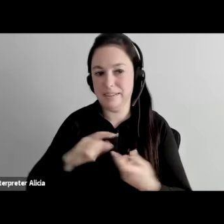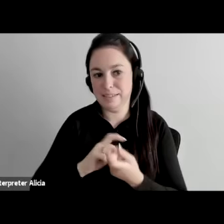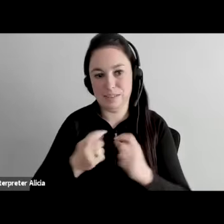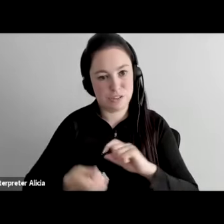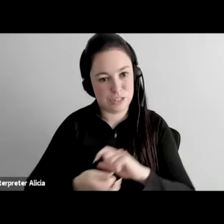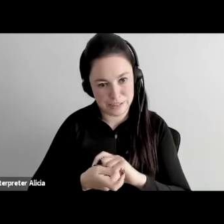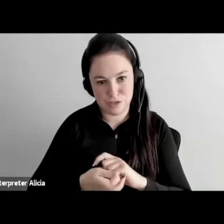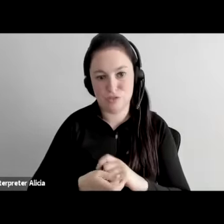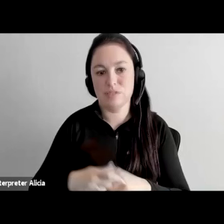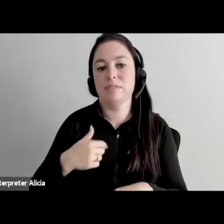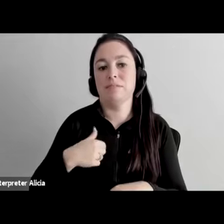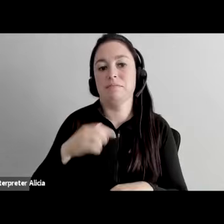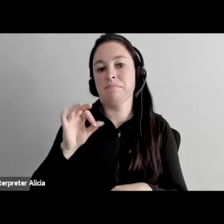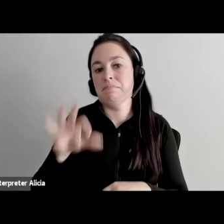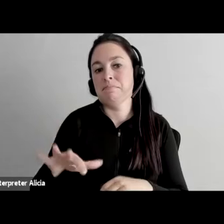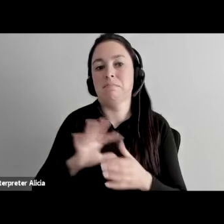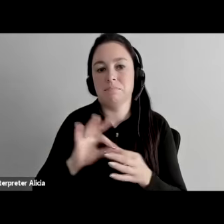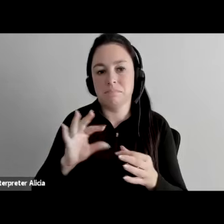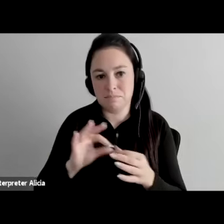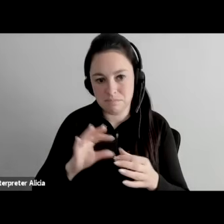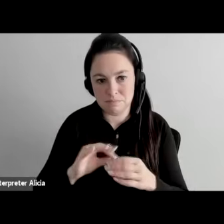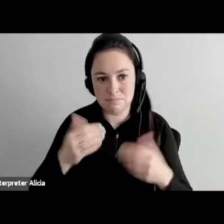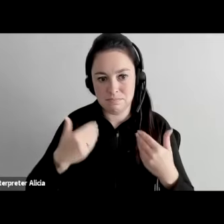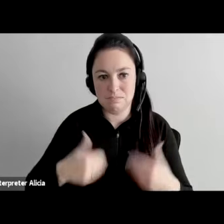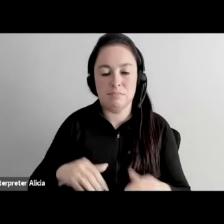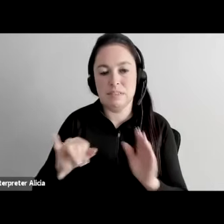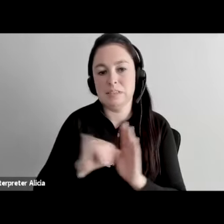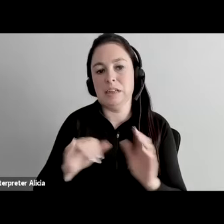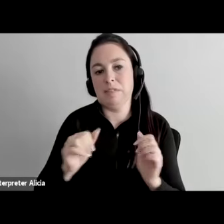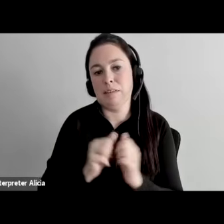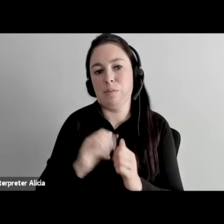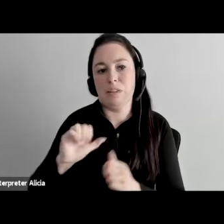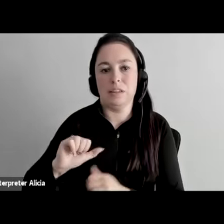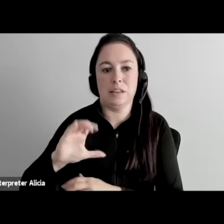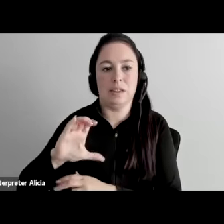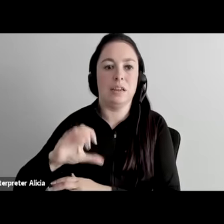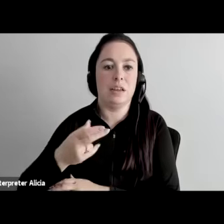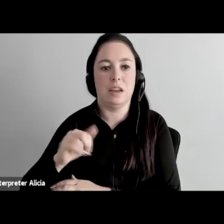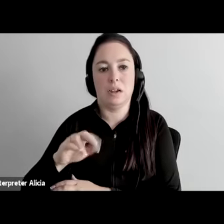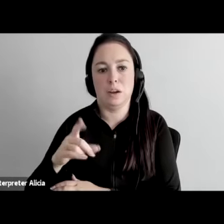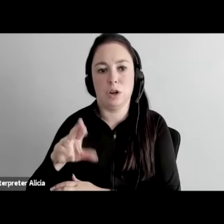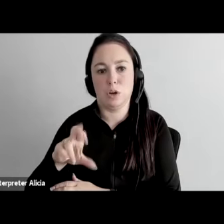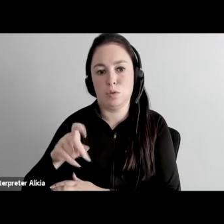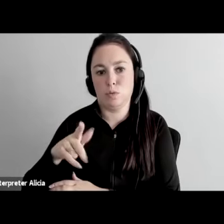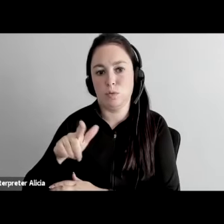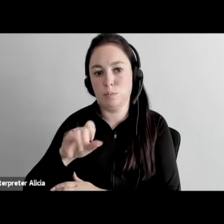mentioned before, I have achondroplasia dwarfism, which is the most common form of skeletal dysplasia.